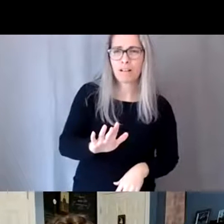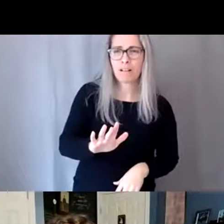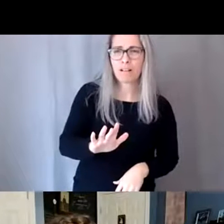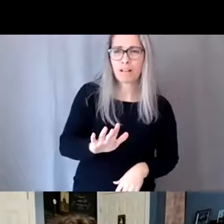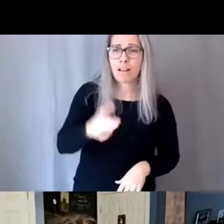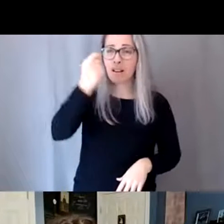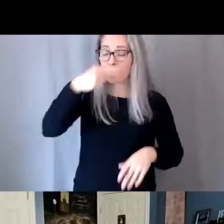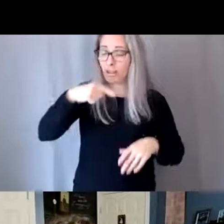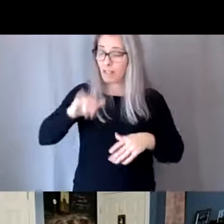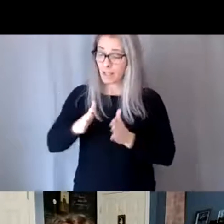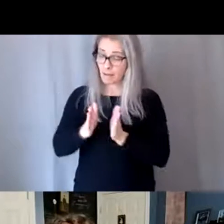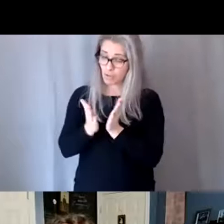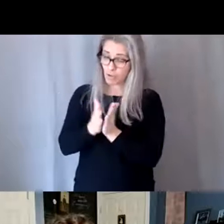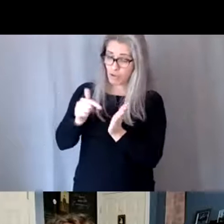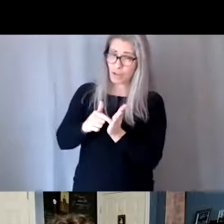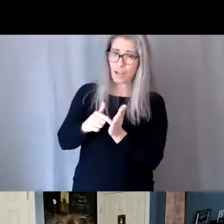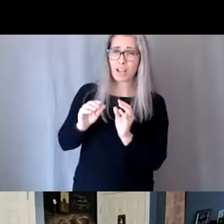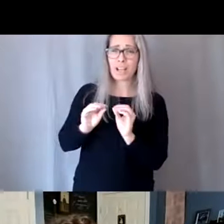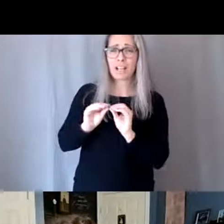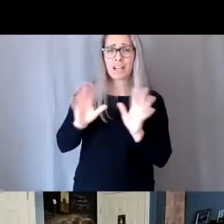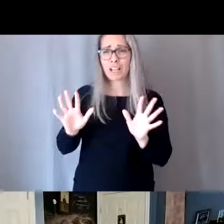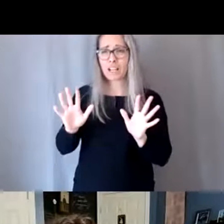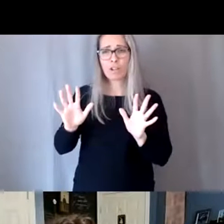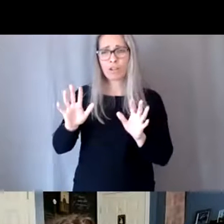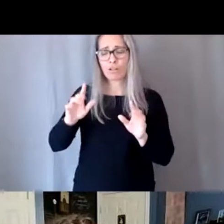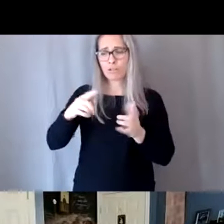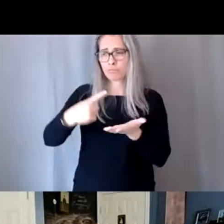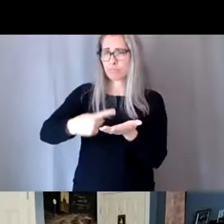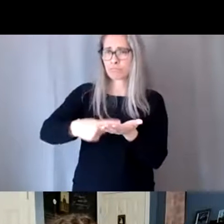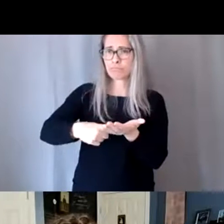recognition of the socio-political nature of disability